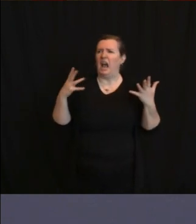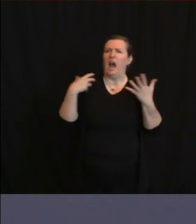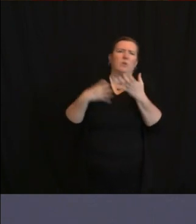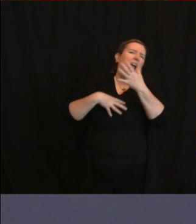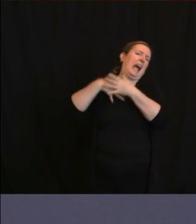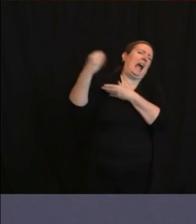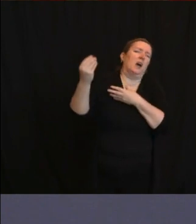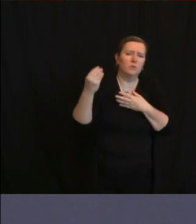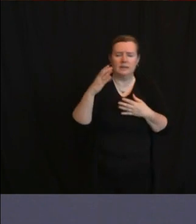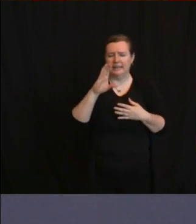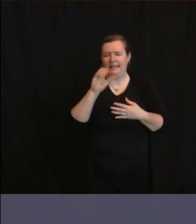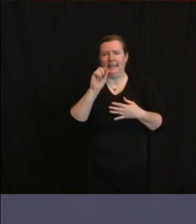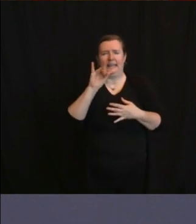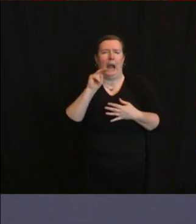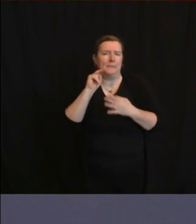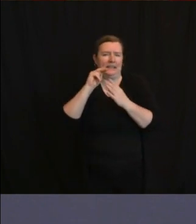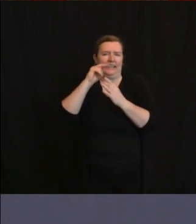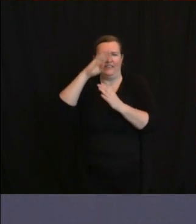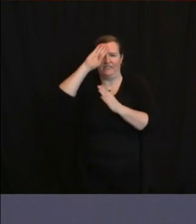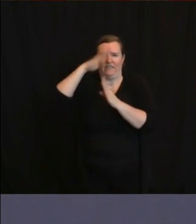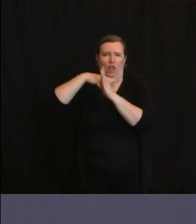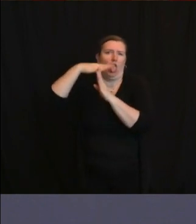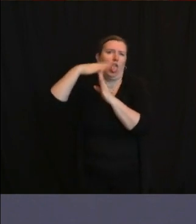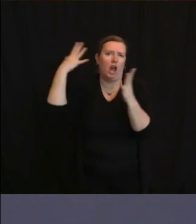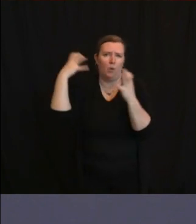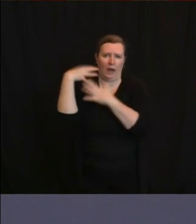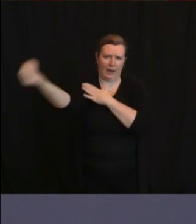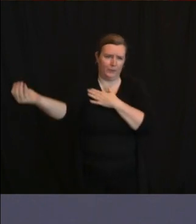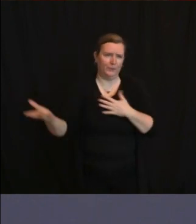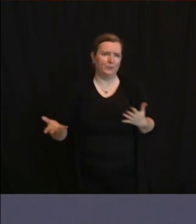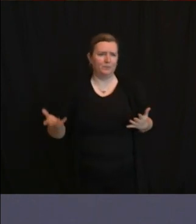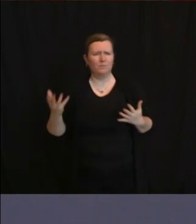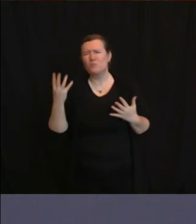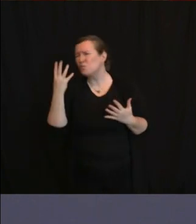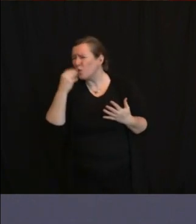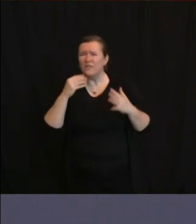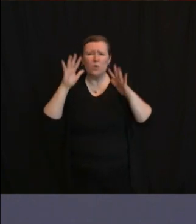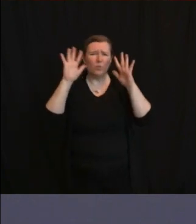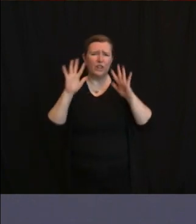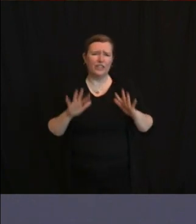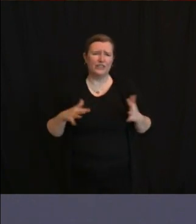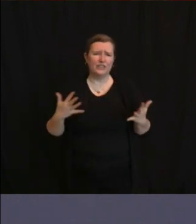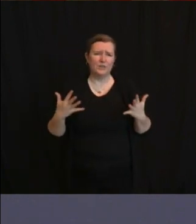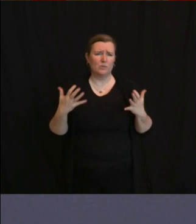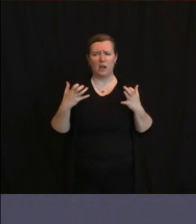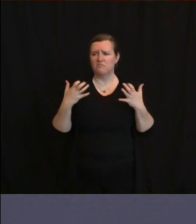OF BUILT UP, PENT UP FRUSTRATION AND SORT OF CABIN FEVER. YOU HAVE ON TOP OF THAT WEATHER